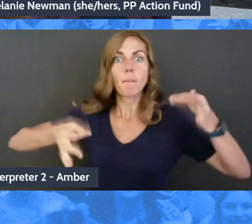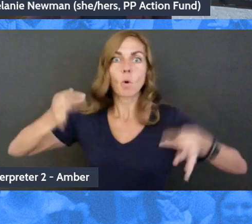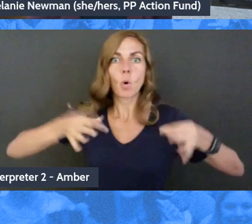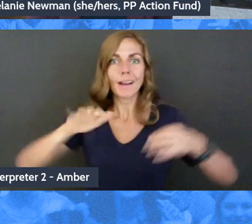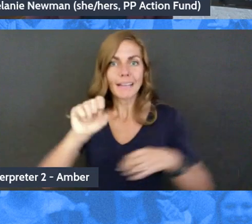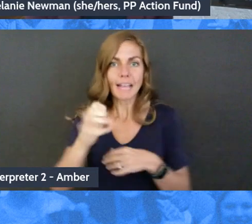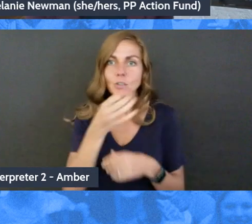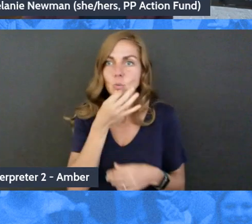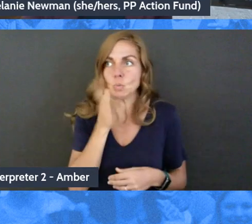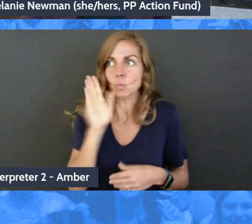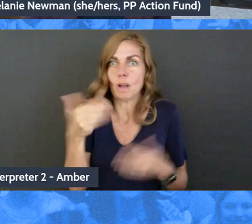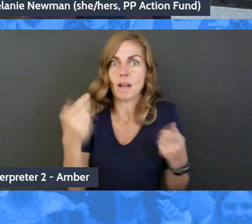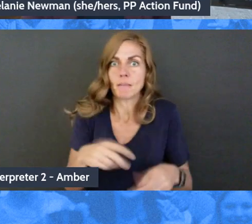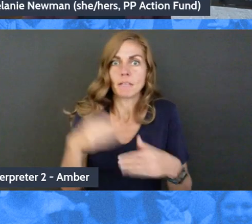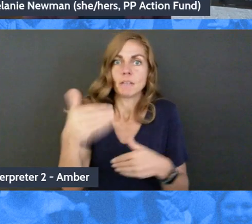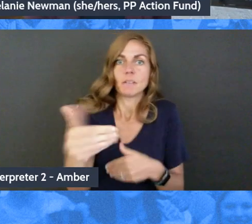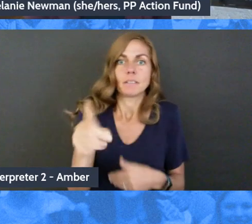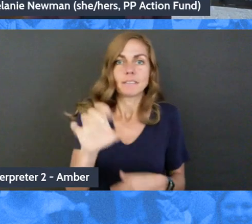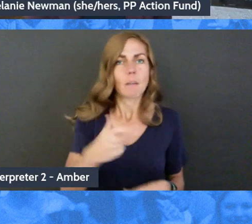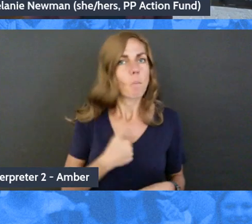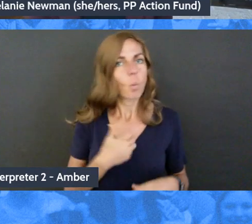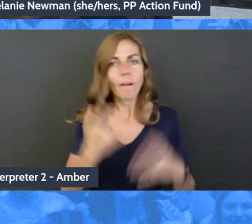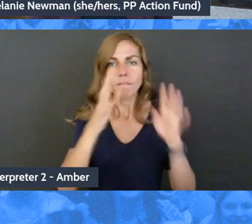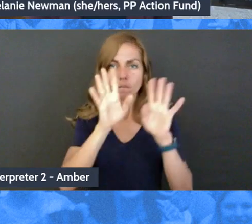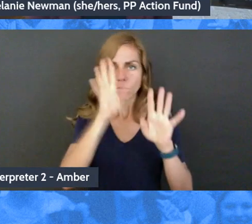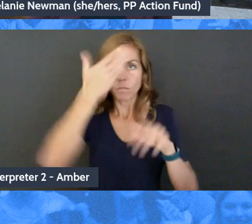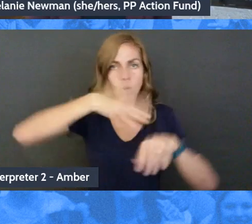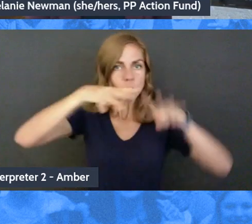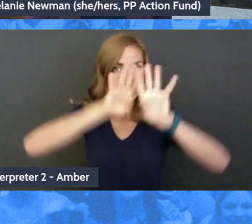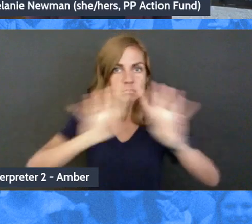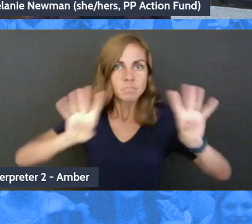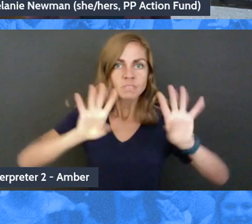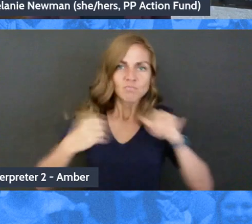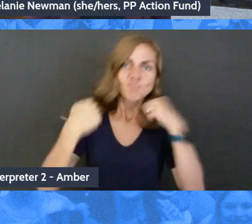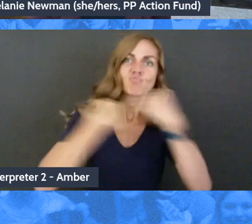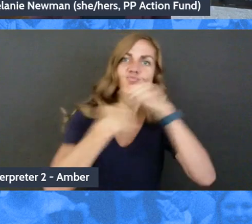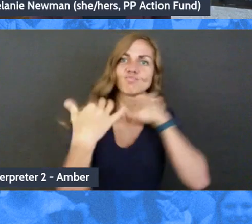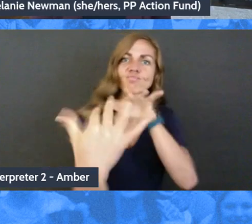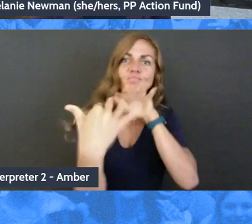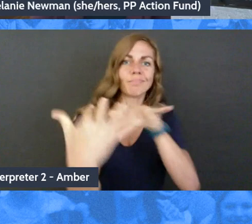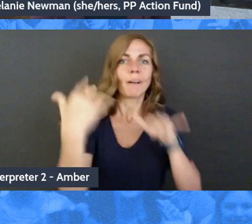we are on the front lines of fighting to protect access to abortion and reproductive health right now.